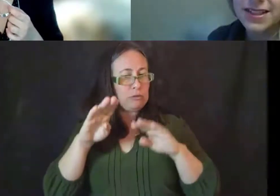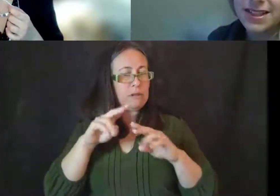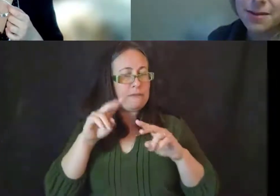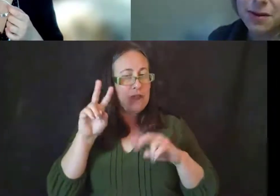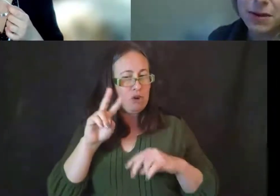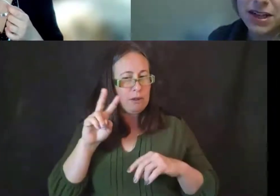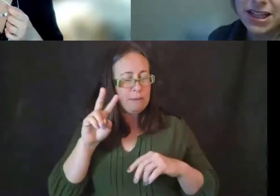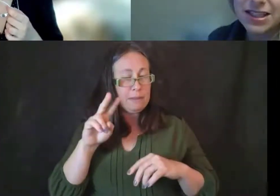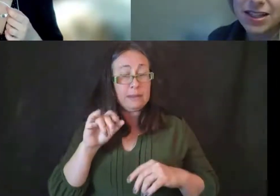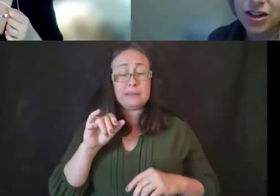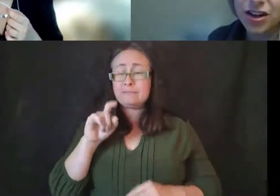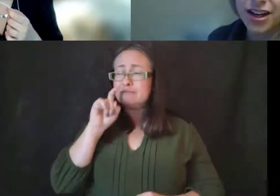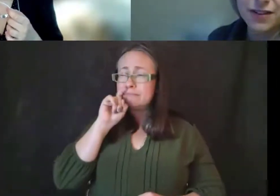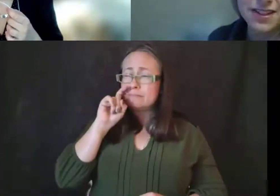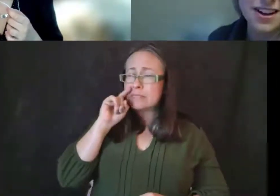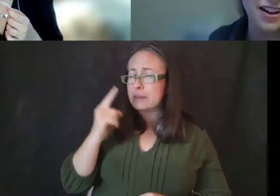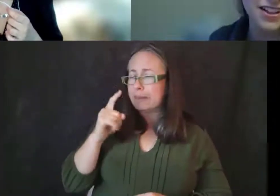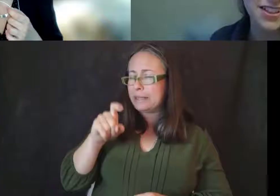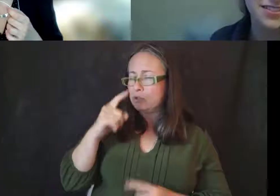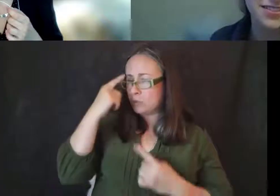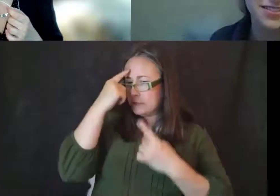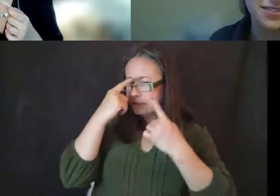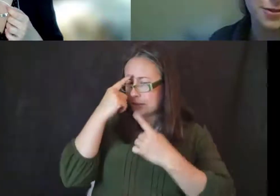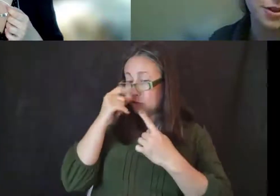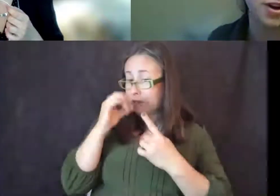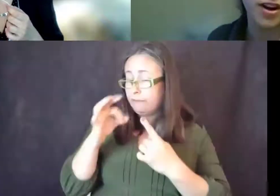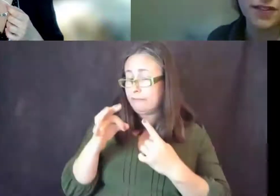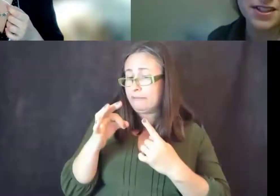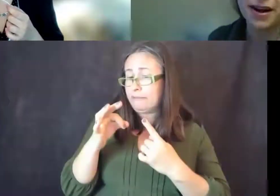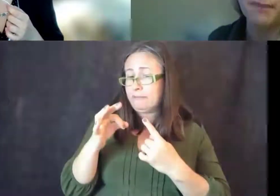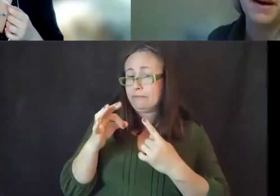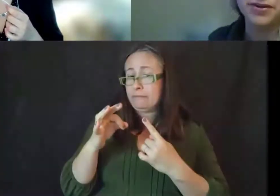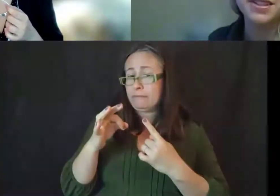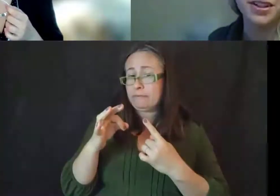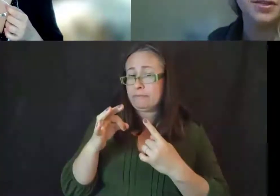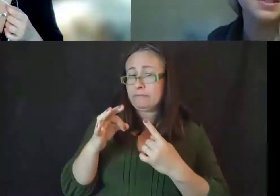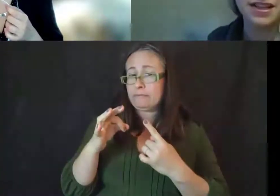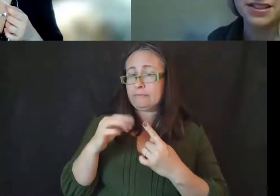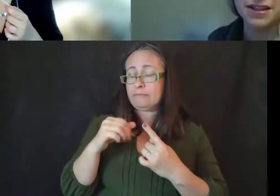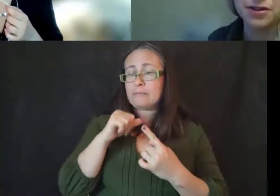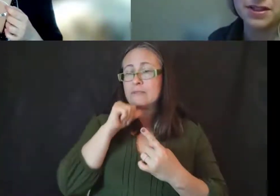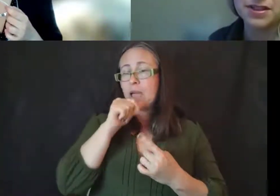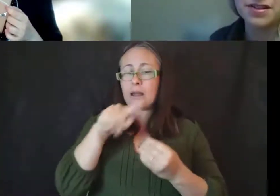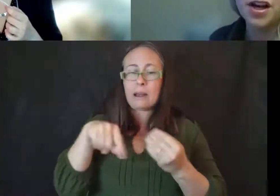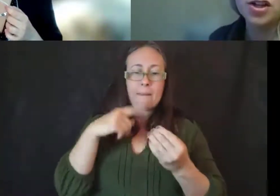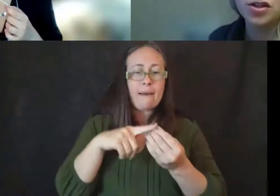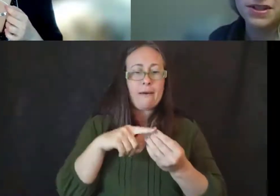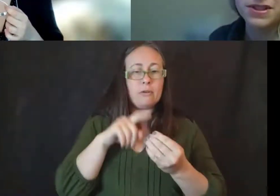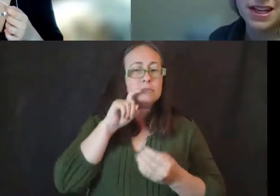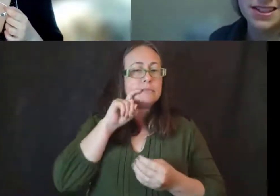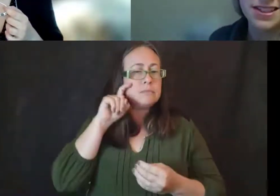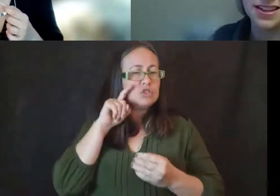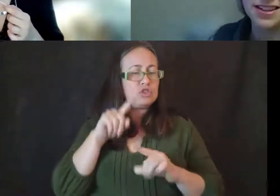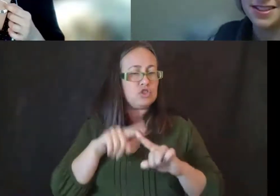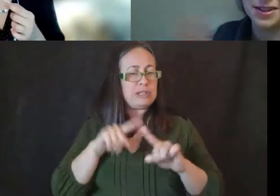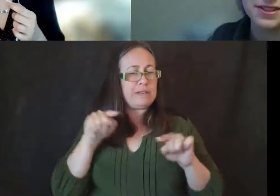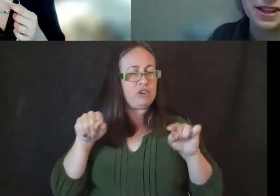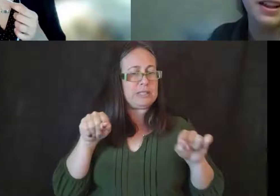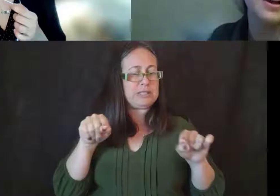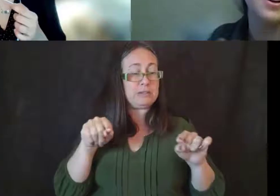is sex something we need to consider if it's not about sex differences? Should we state that it's a cell line